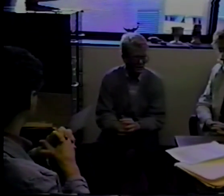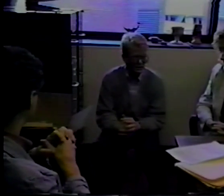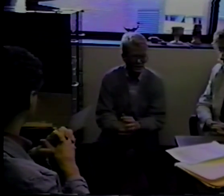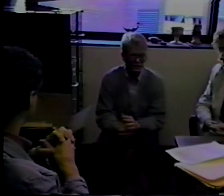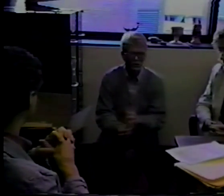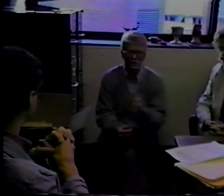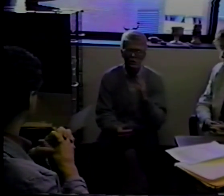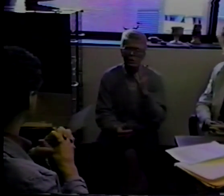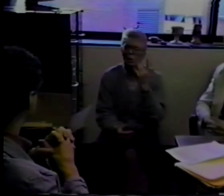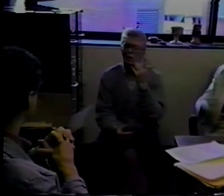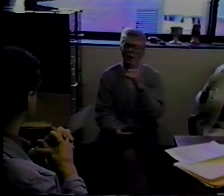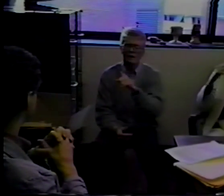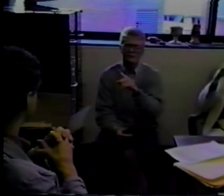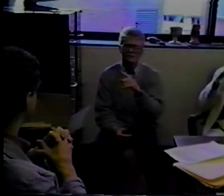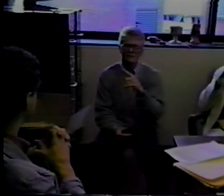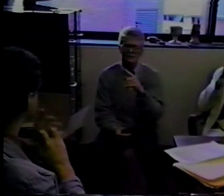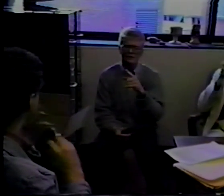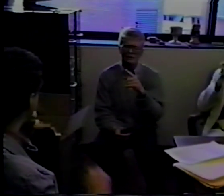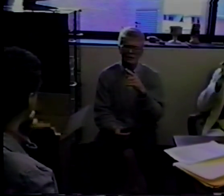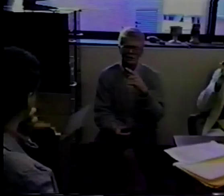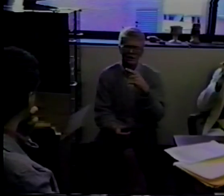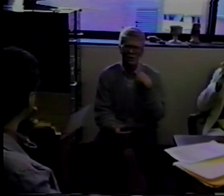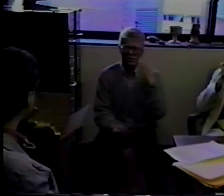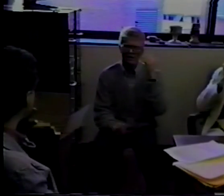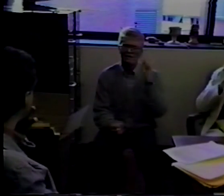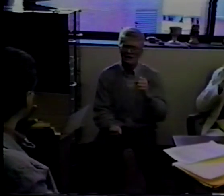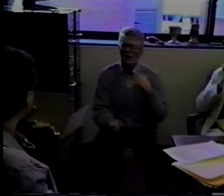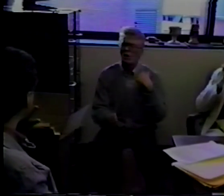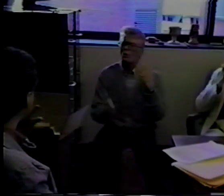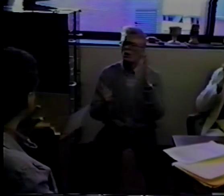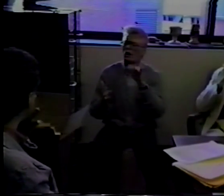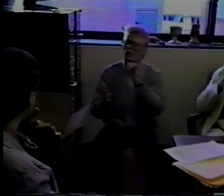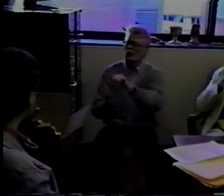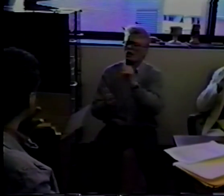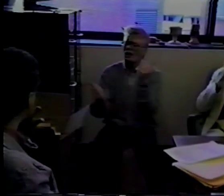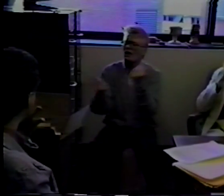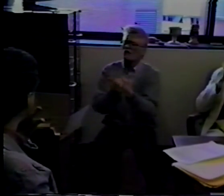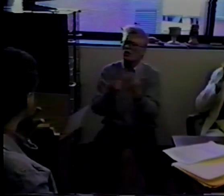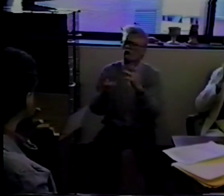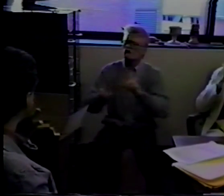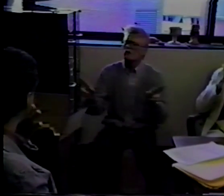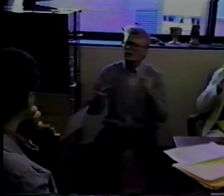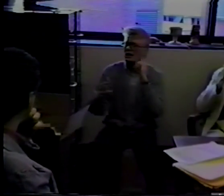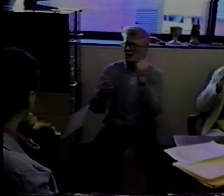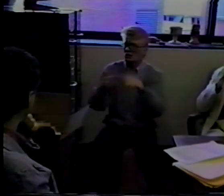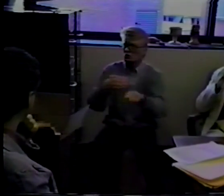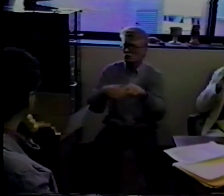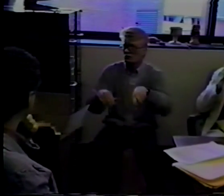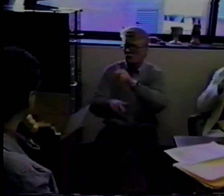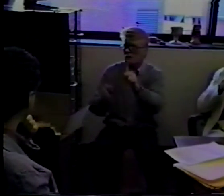Professor: What I was thinking was having it all ready for everybody right by next week.